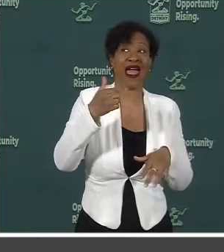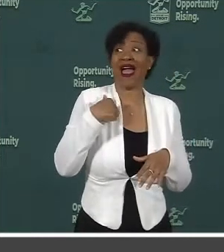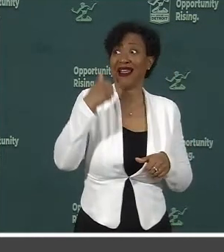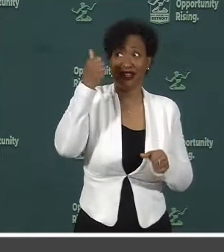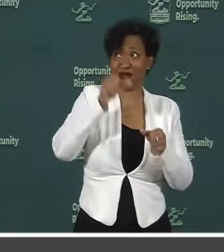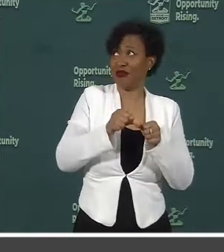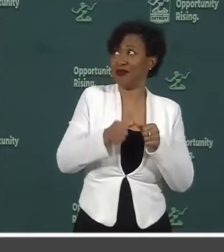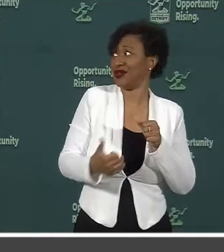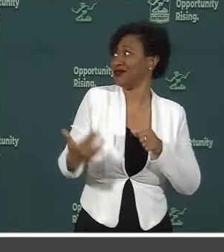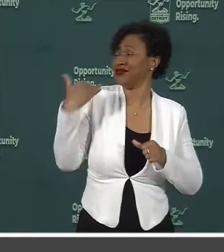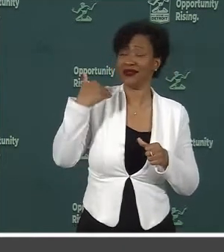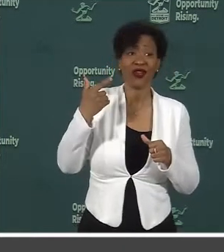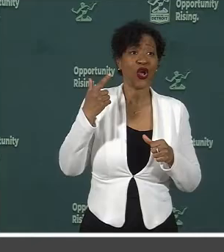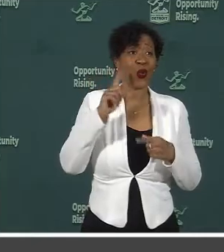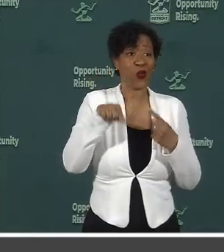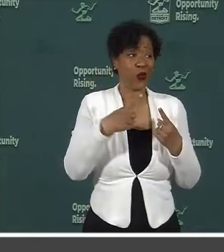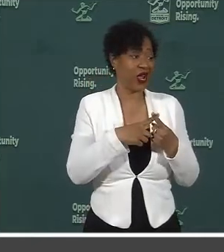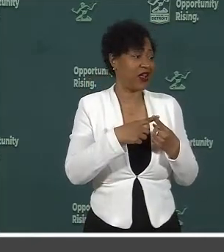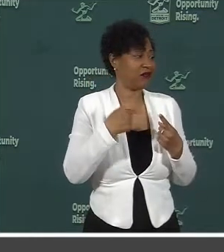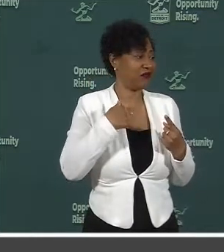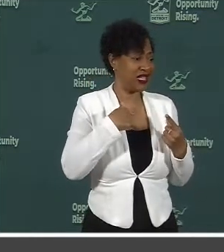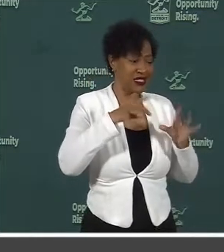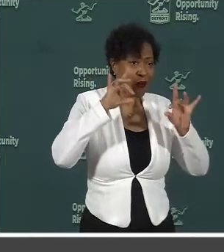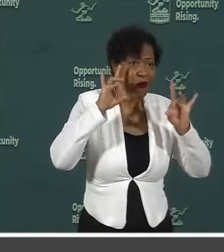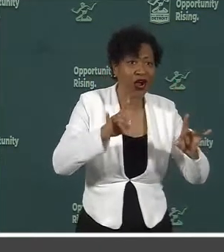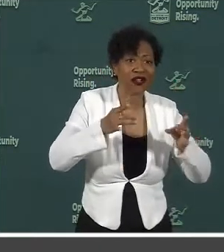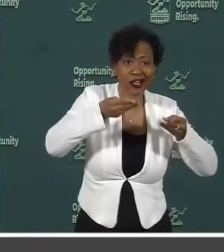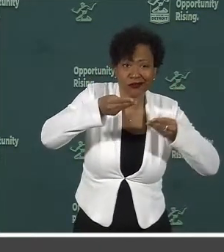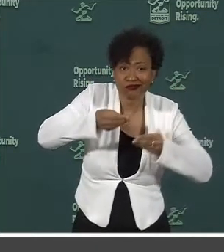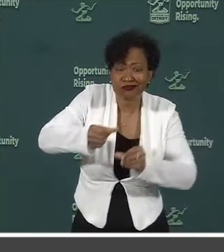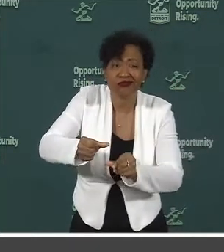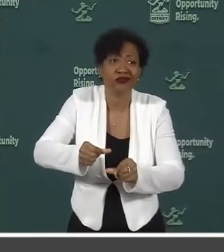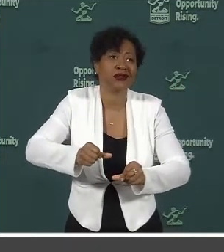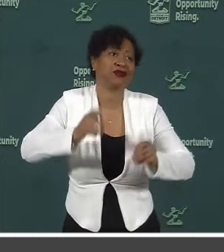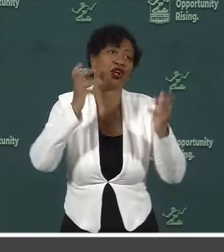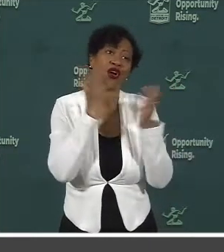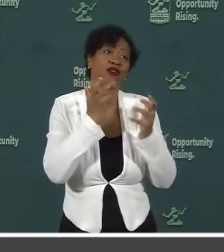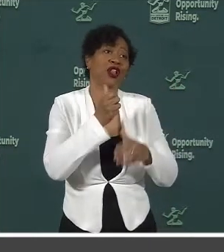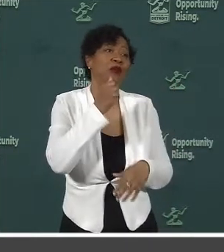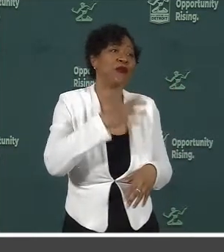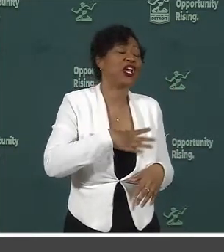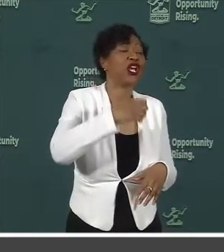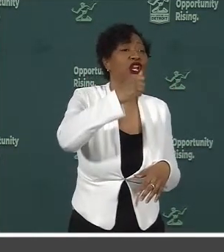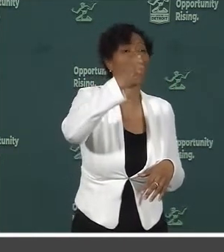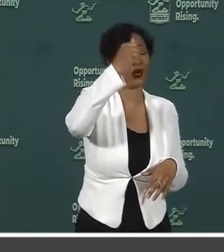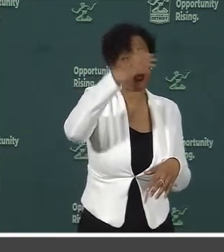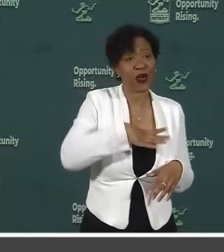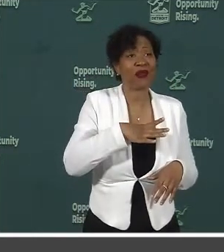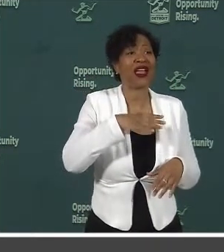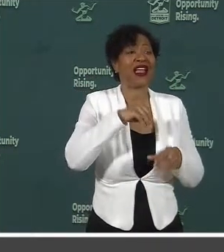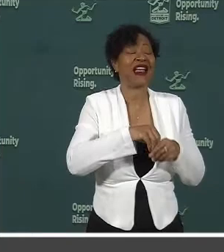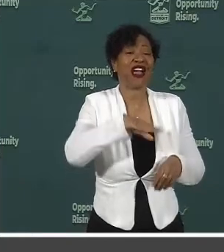THROUGHOUT THE CITY IT WAS JUST TERRIFIC TO THE MEN AND WOMEN OF THE FIRE DEPARTMENT WHO PUT THEIR LIVES ON THE LINE EVERY DAY AND WE'RE GOING TO CONTINUE